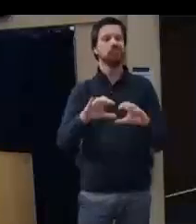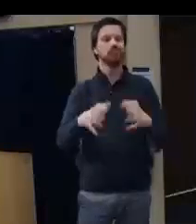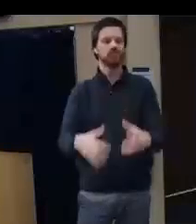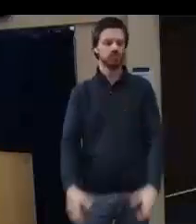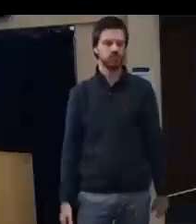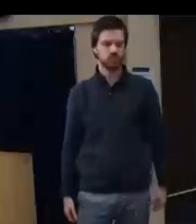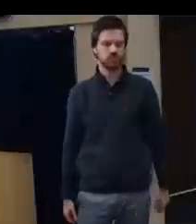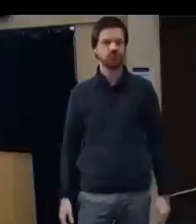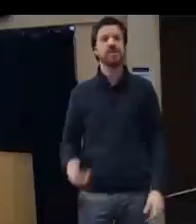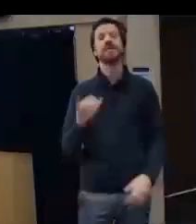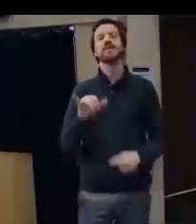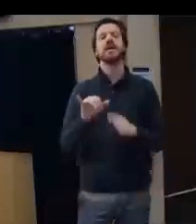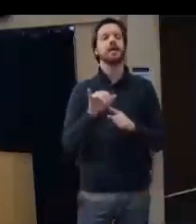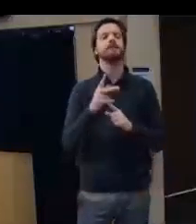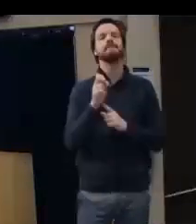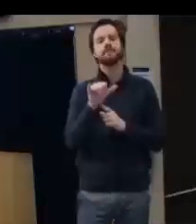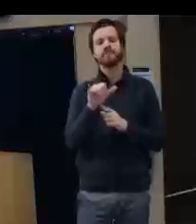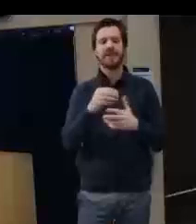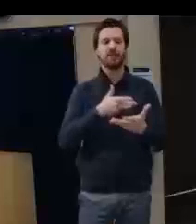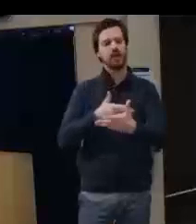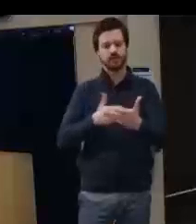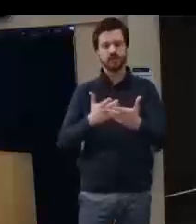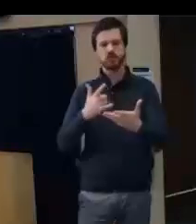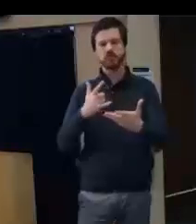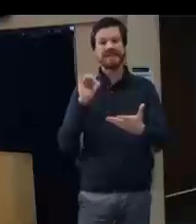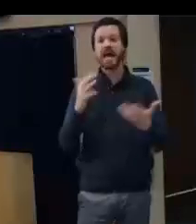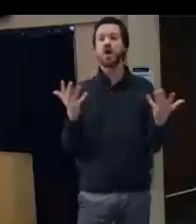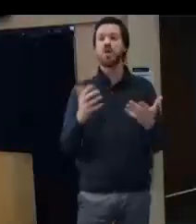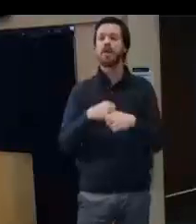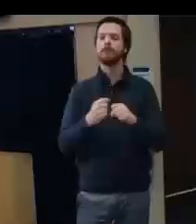these are cumulative and interactive again this is what makes these patients different